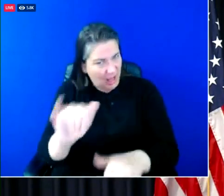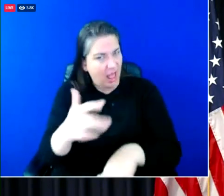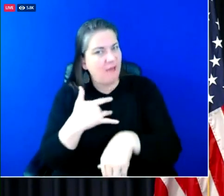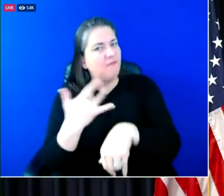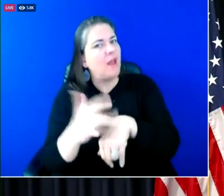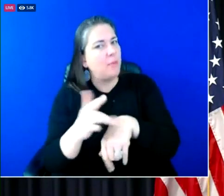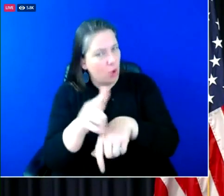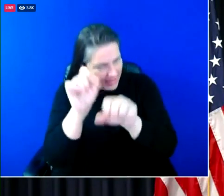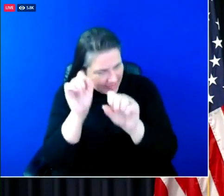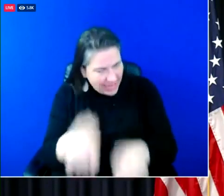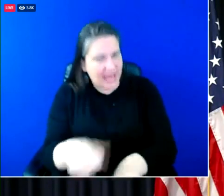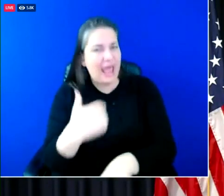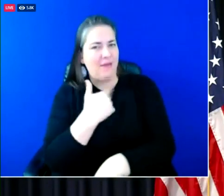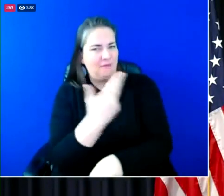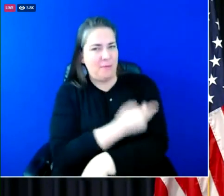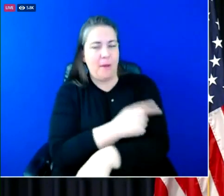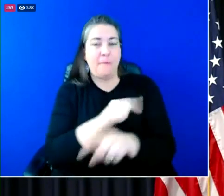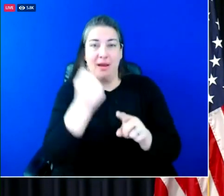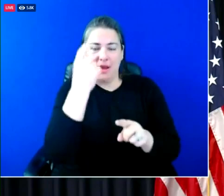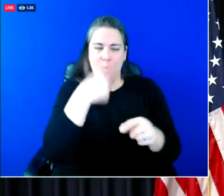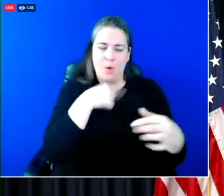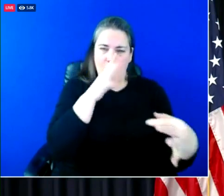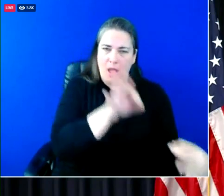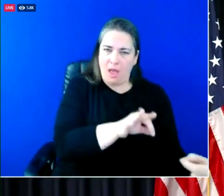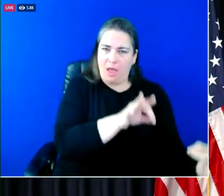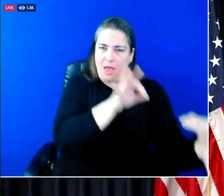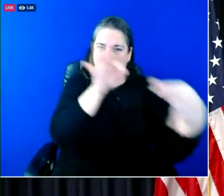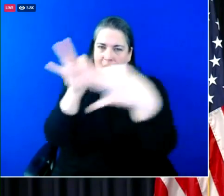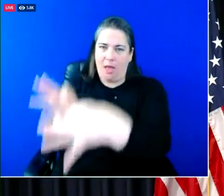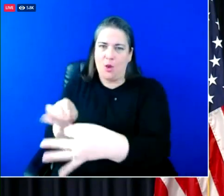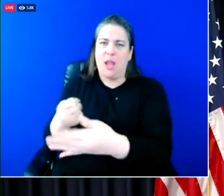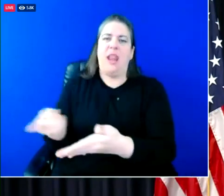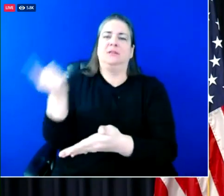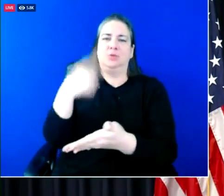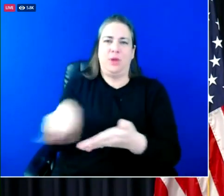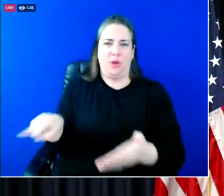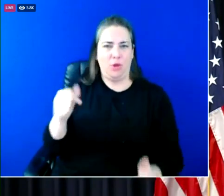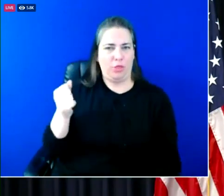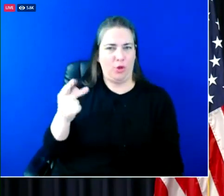it and we want to get them through next Thursday. This is gonna help ensure the